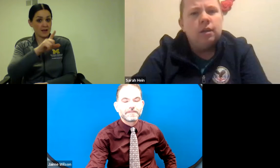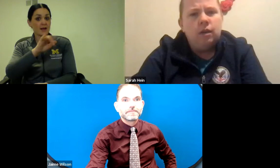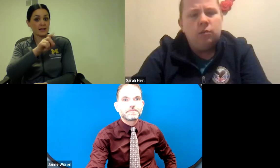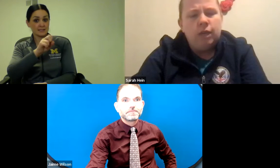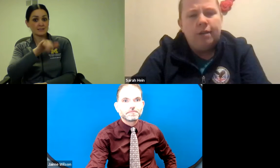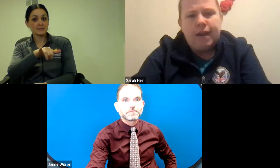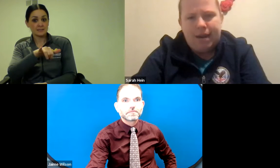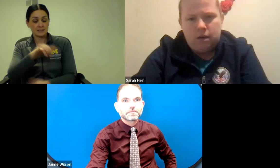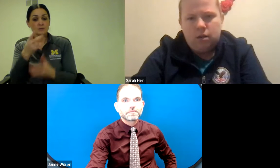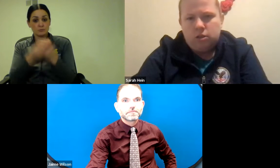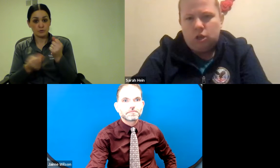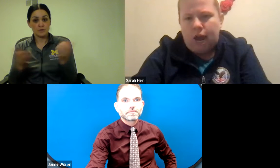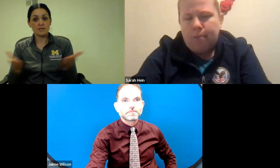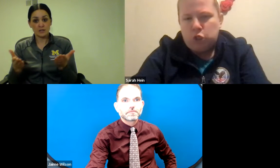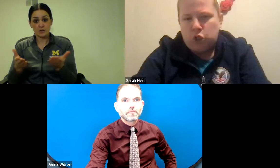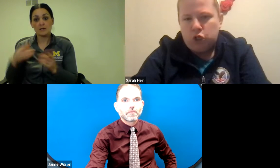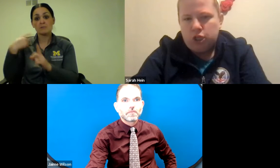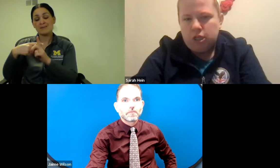Sarah Hein: and then we have Kate as our captioner.